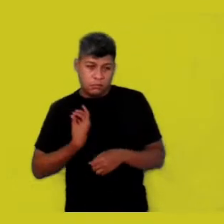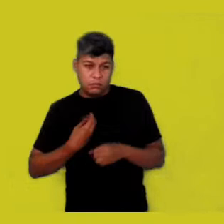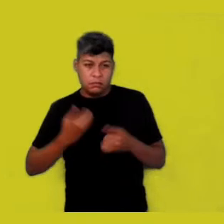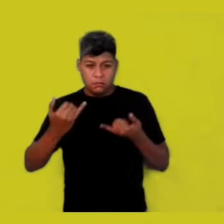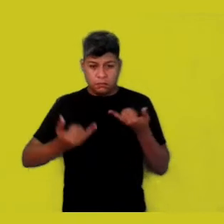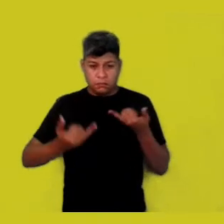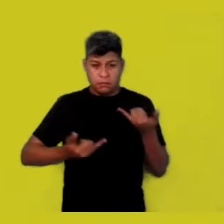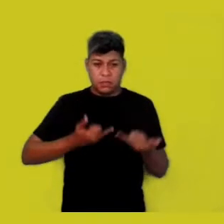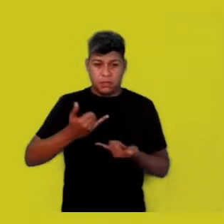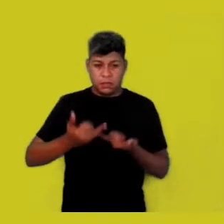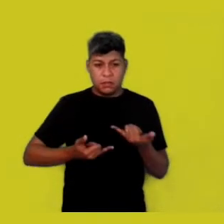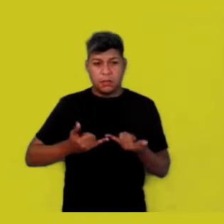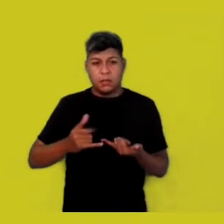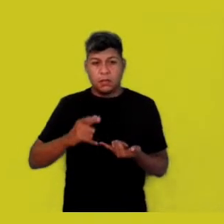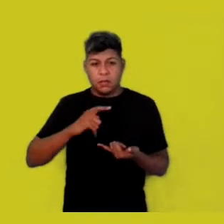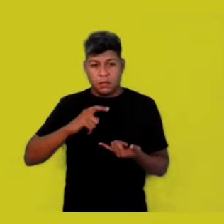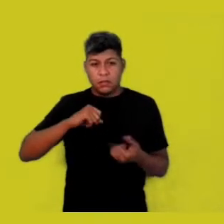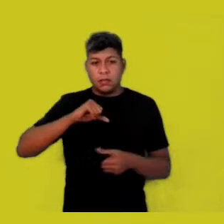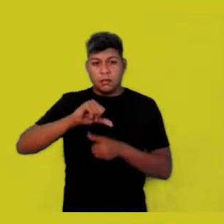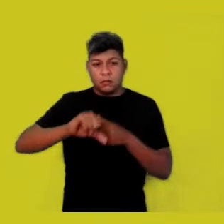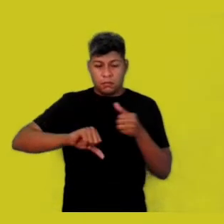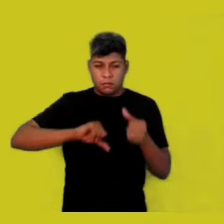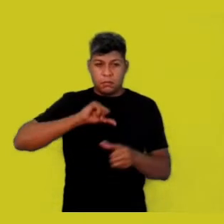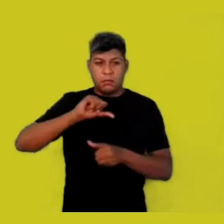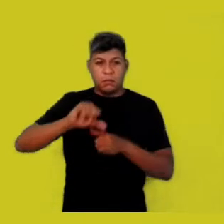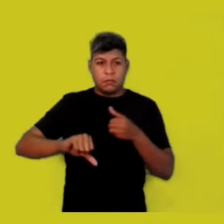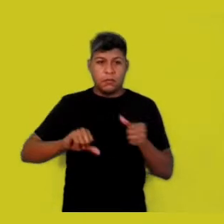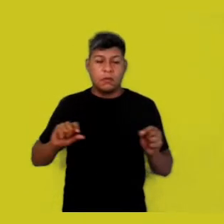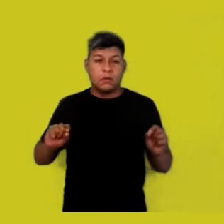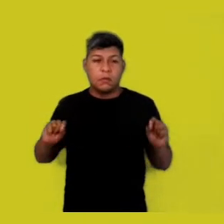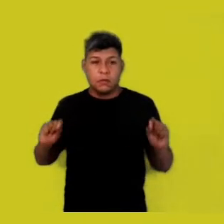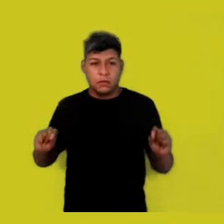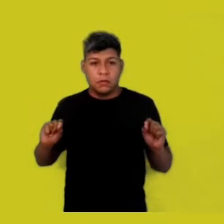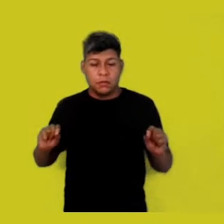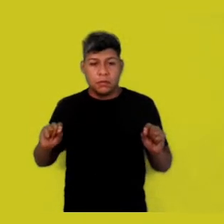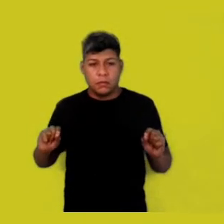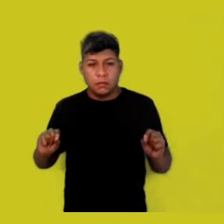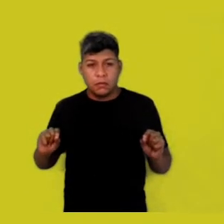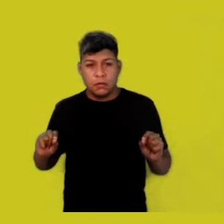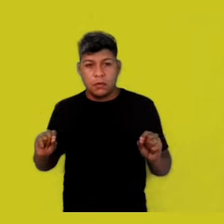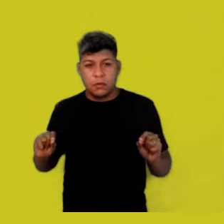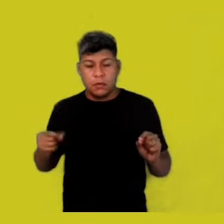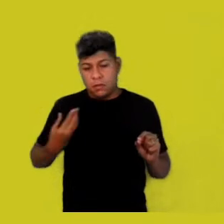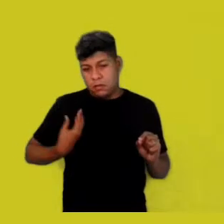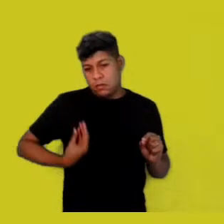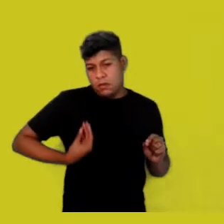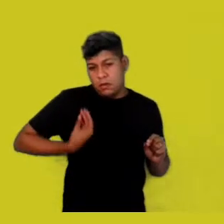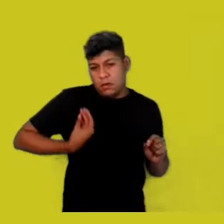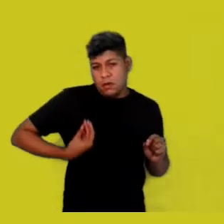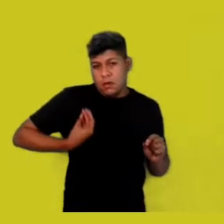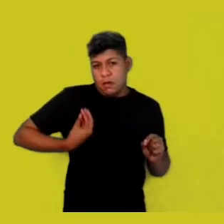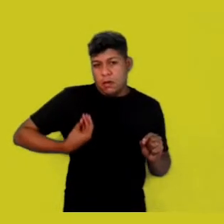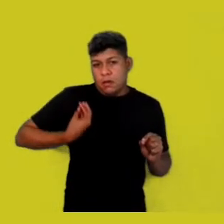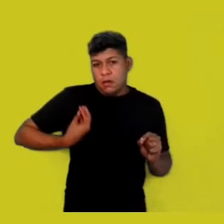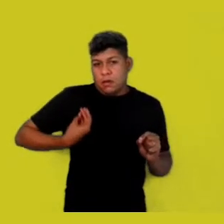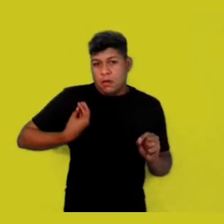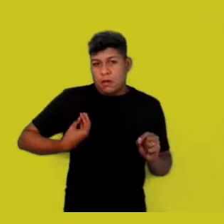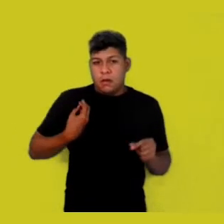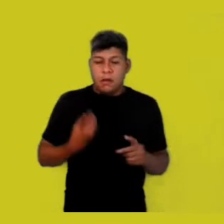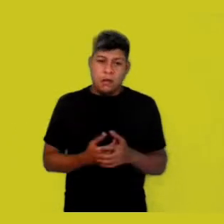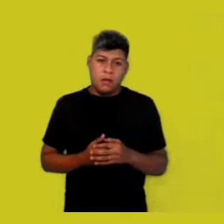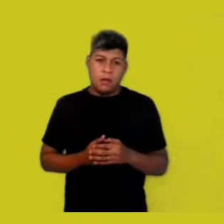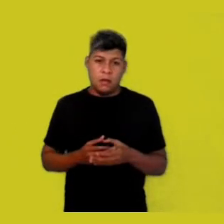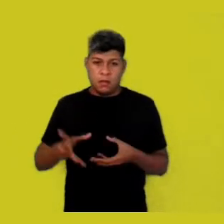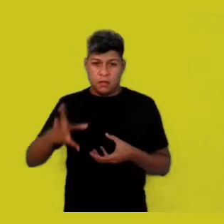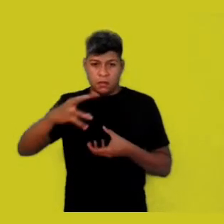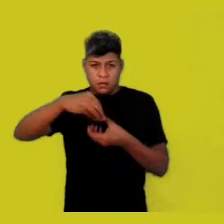and the sliding, entering, as they say in capoeira,